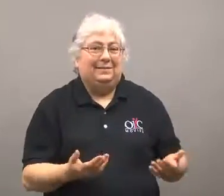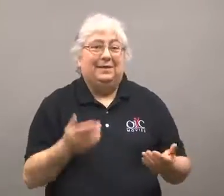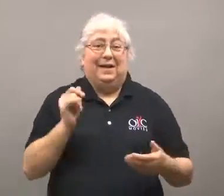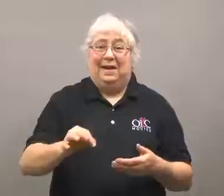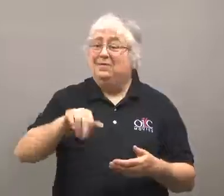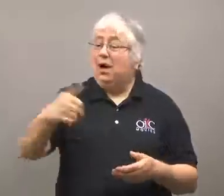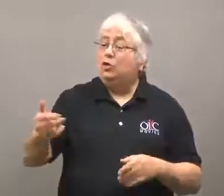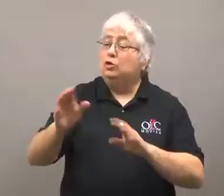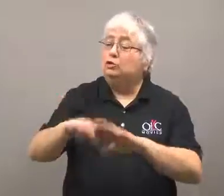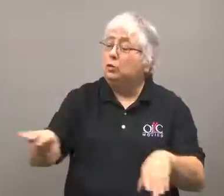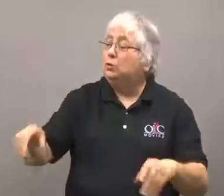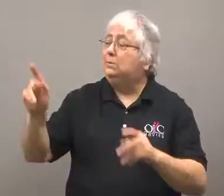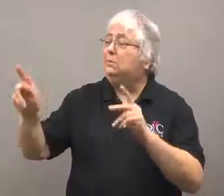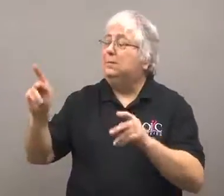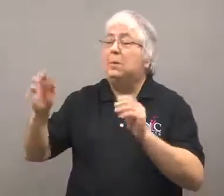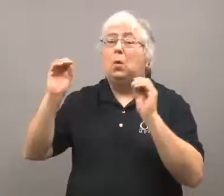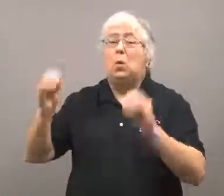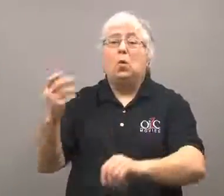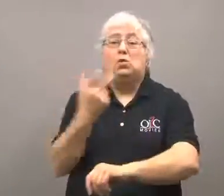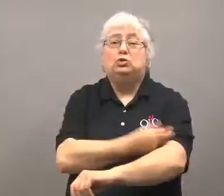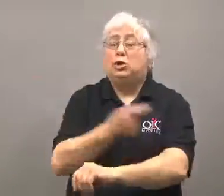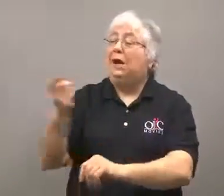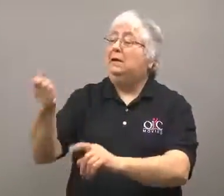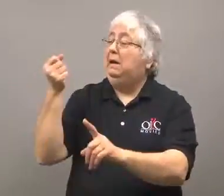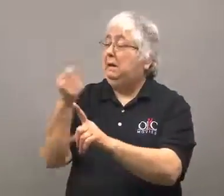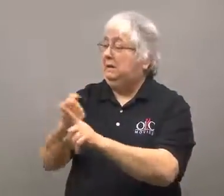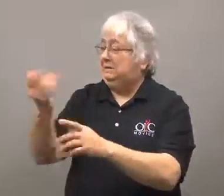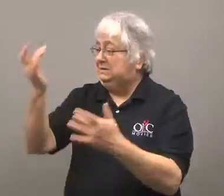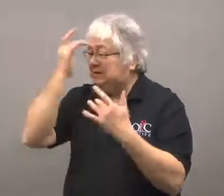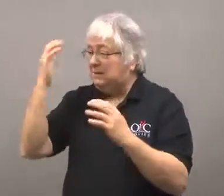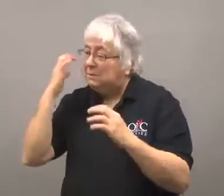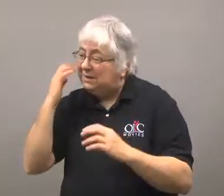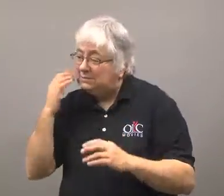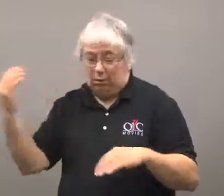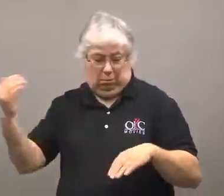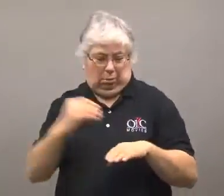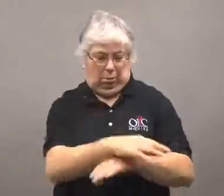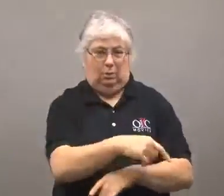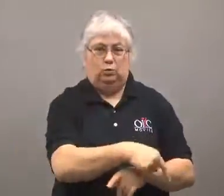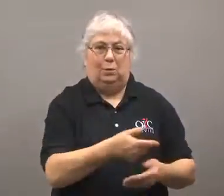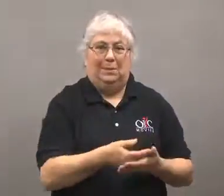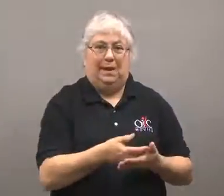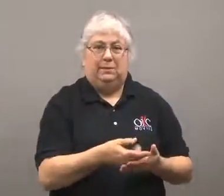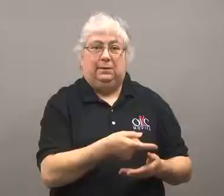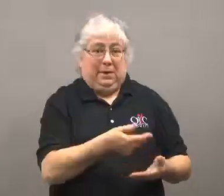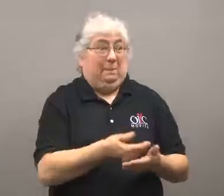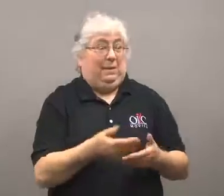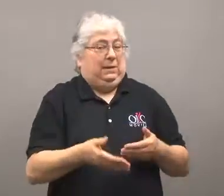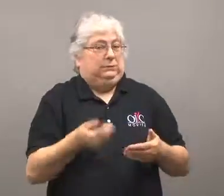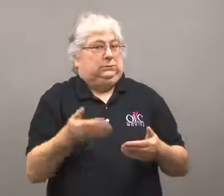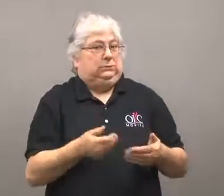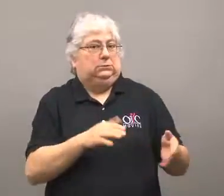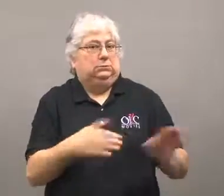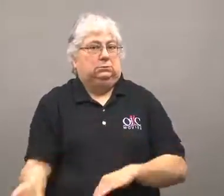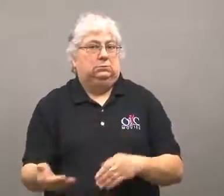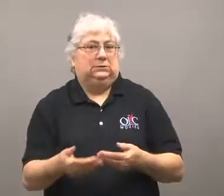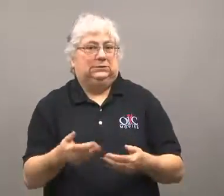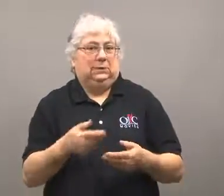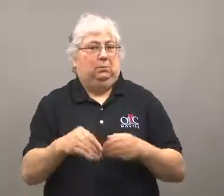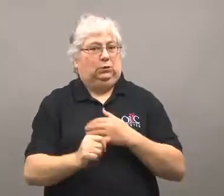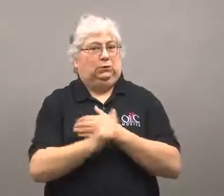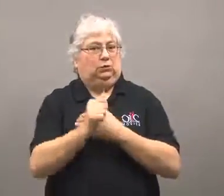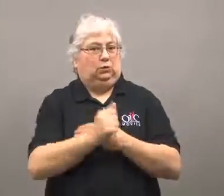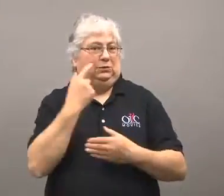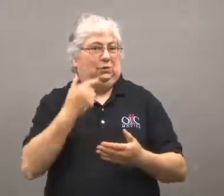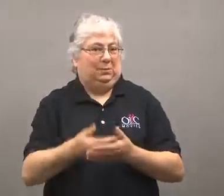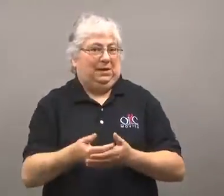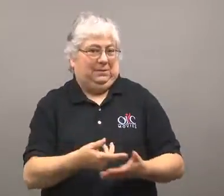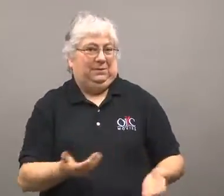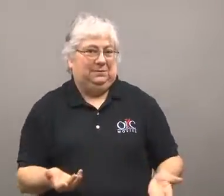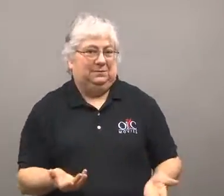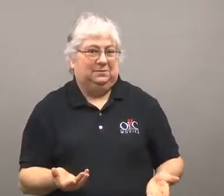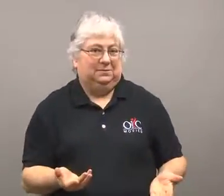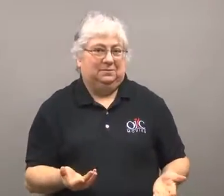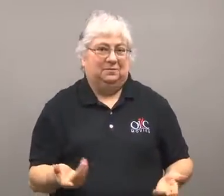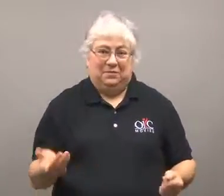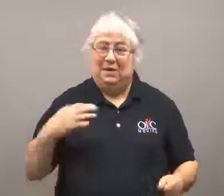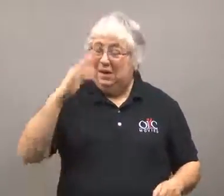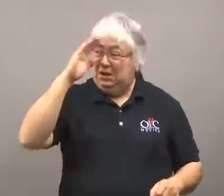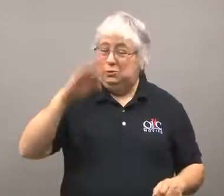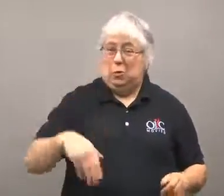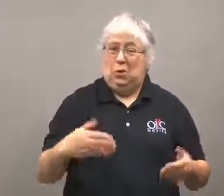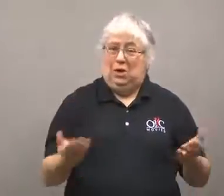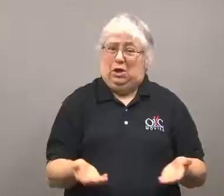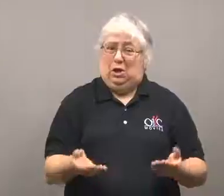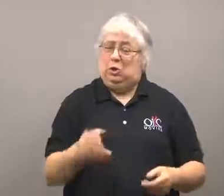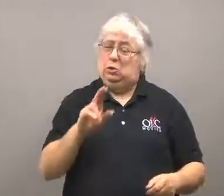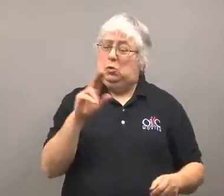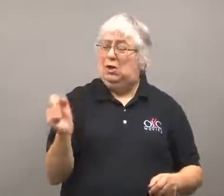The baby could get the disease from unvaccinated people who contract it.